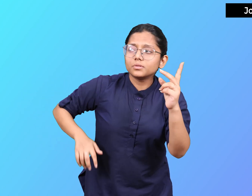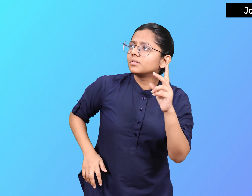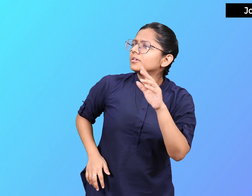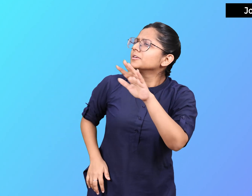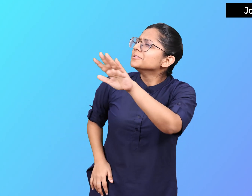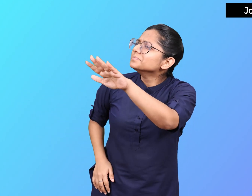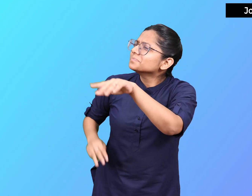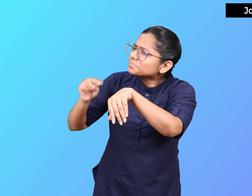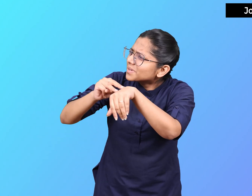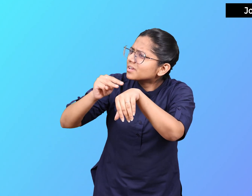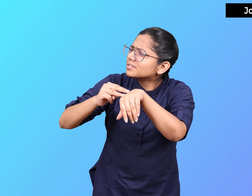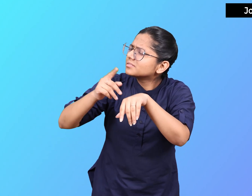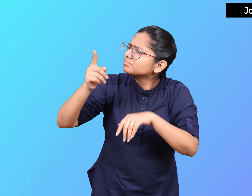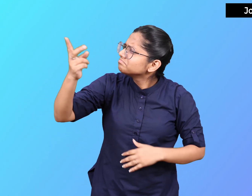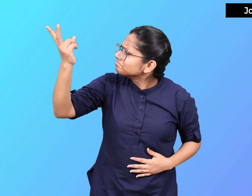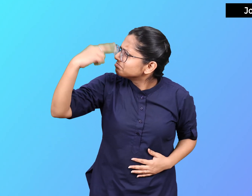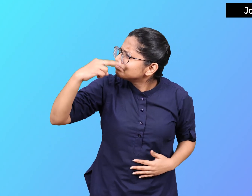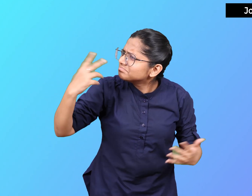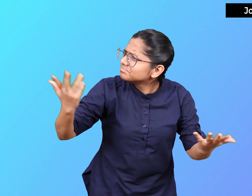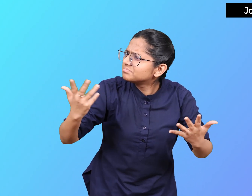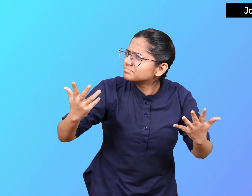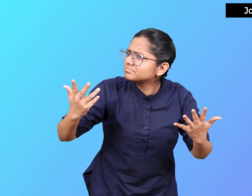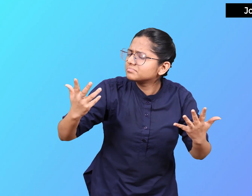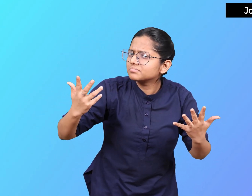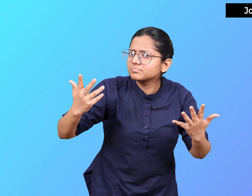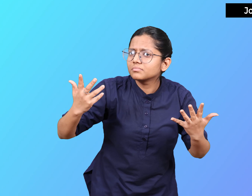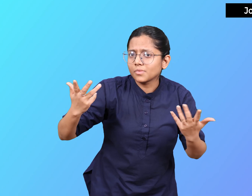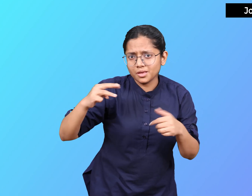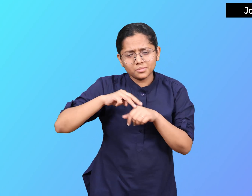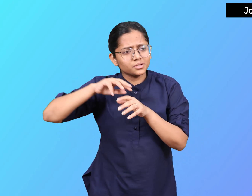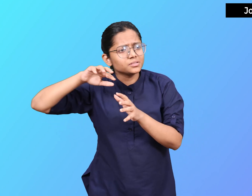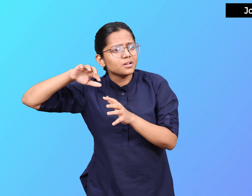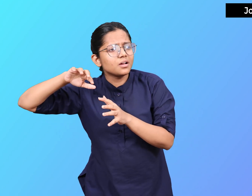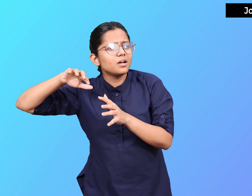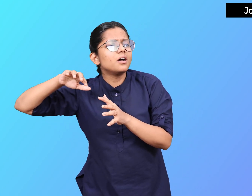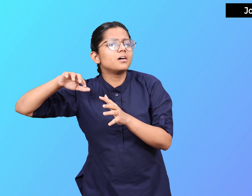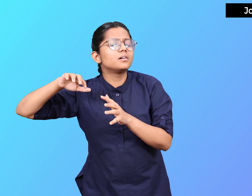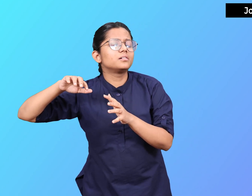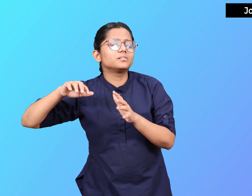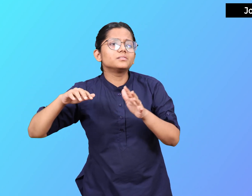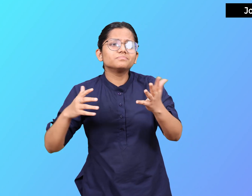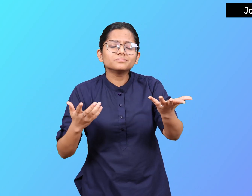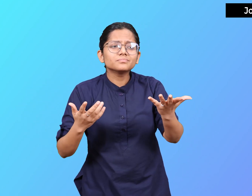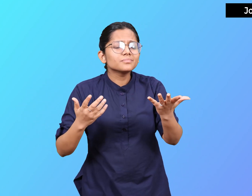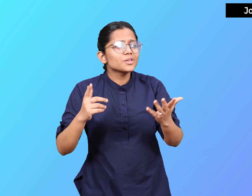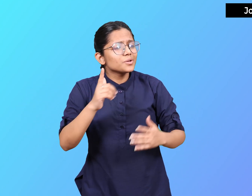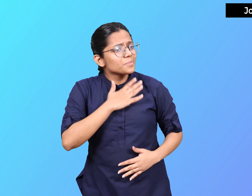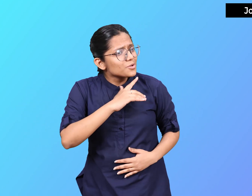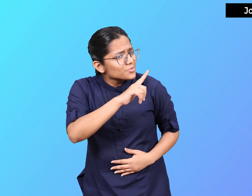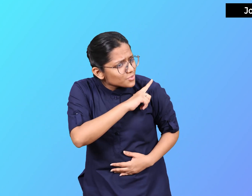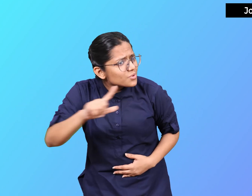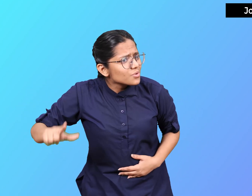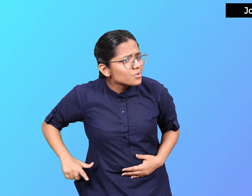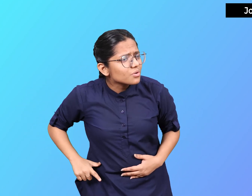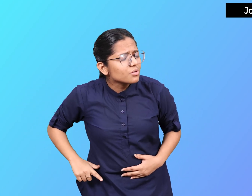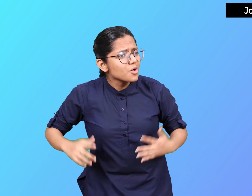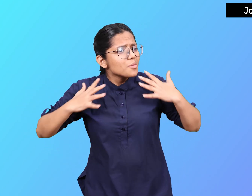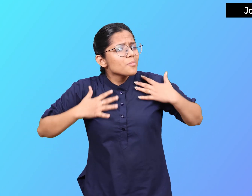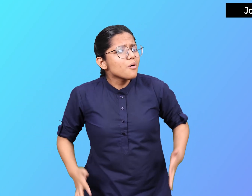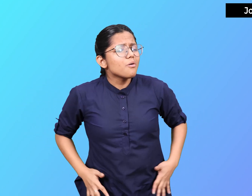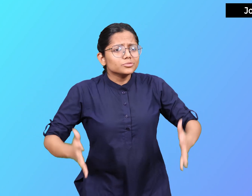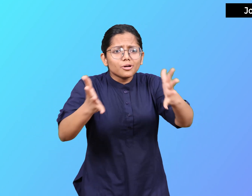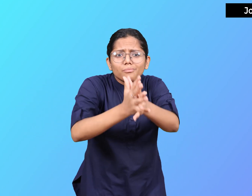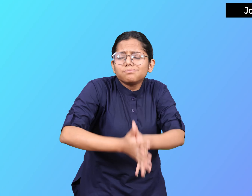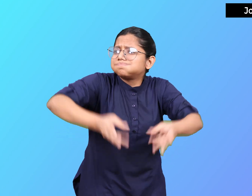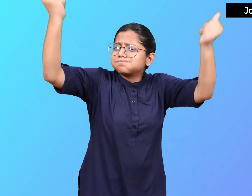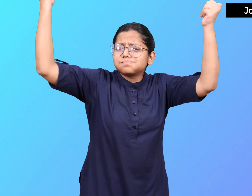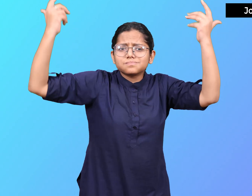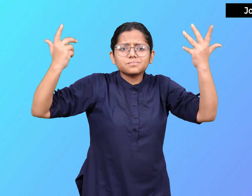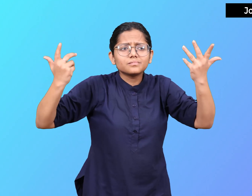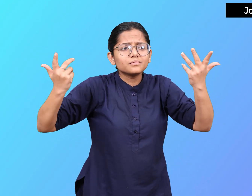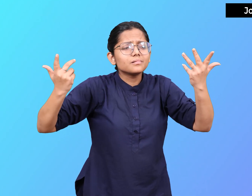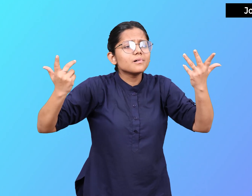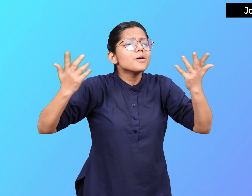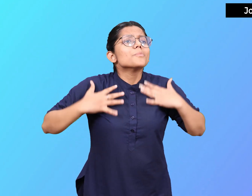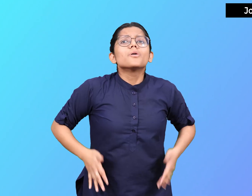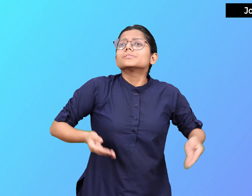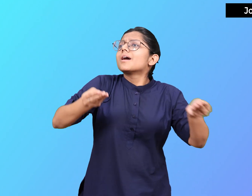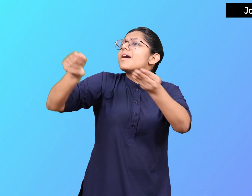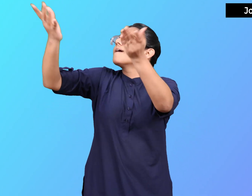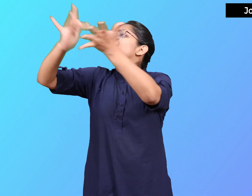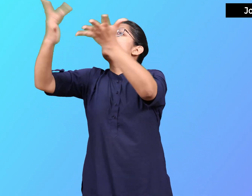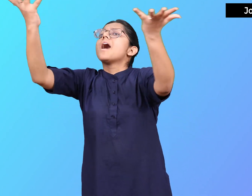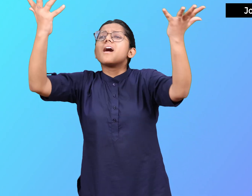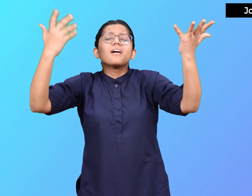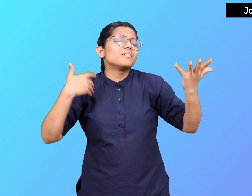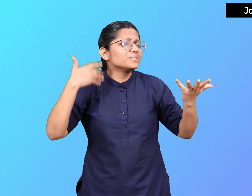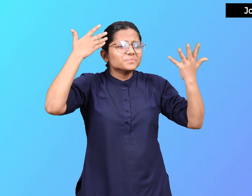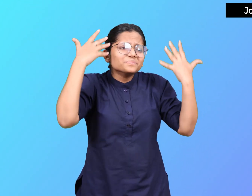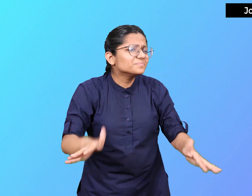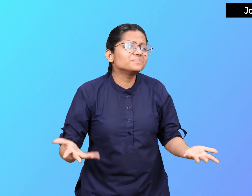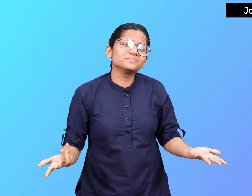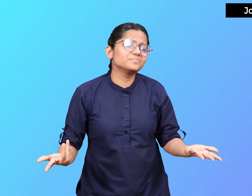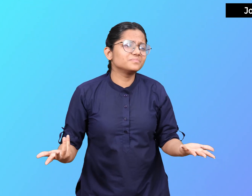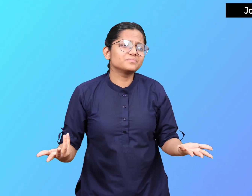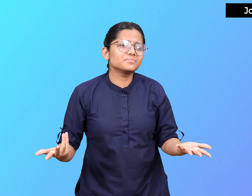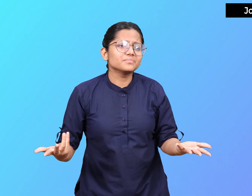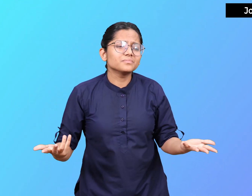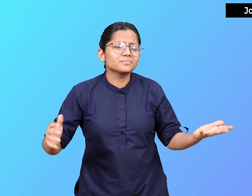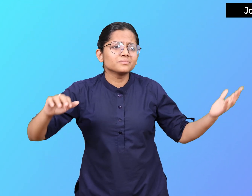The angels asked Mary, “Why are you crying?” Mary answered, “They have taken away the body of my Lord, and I don’t know where they have put him.”